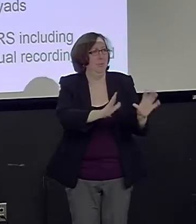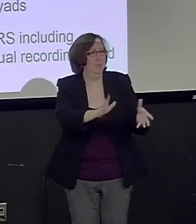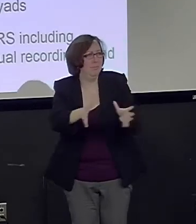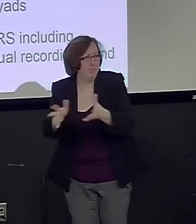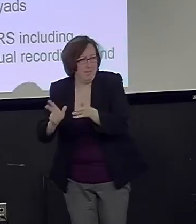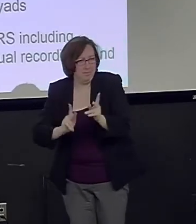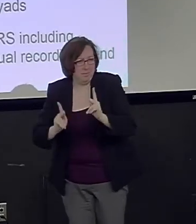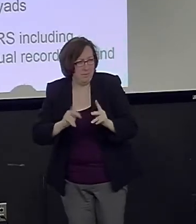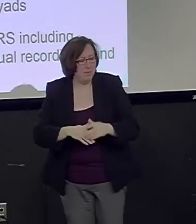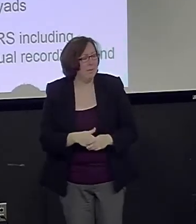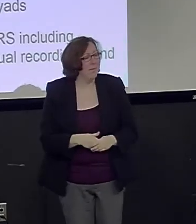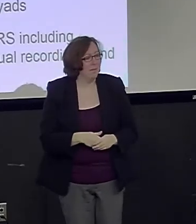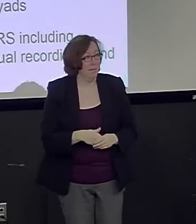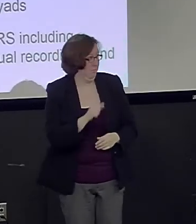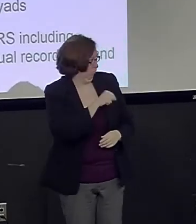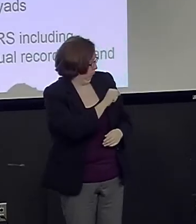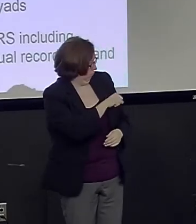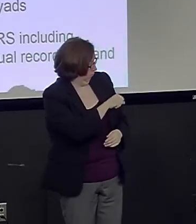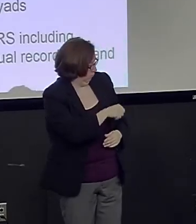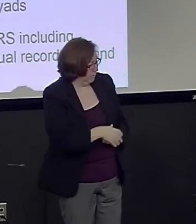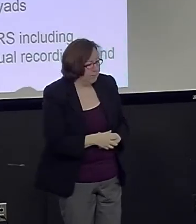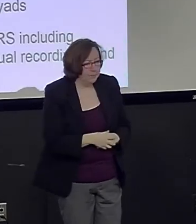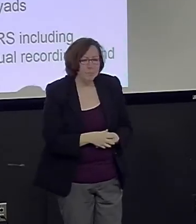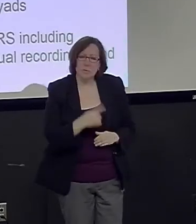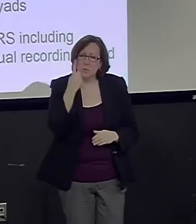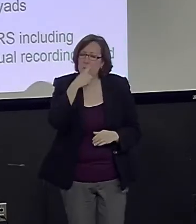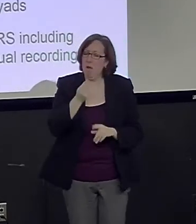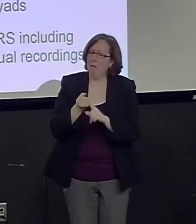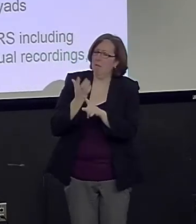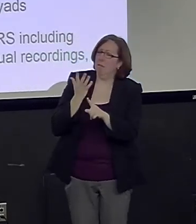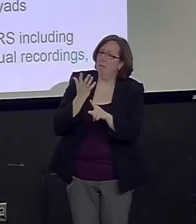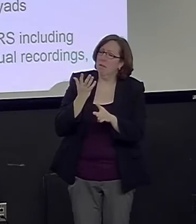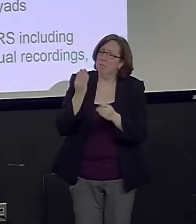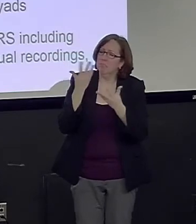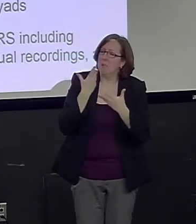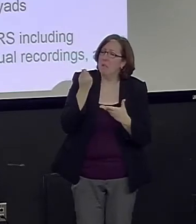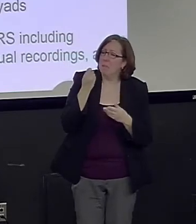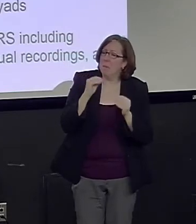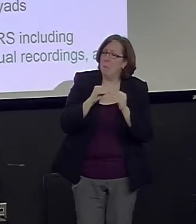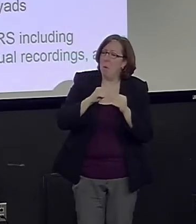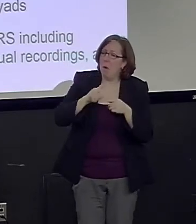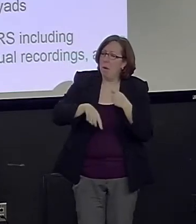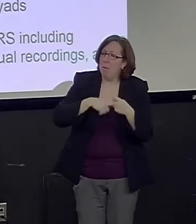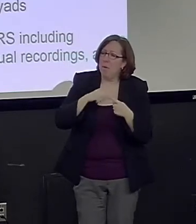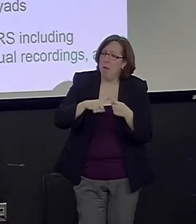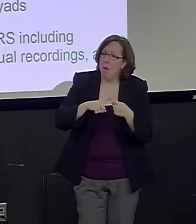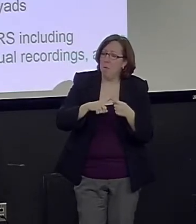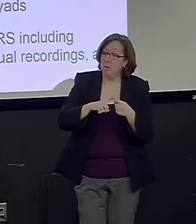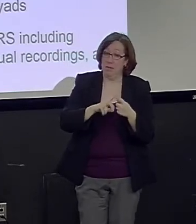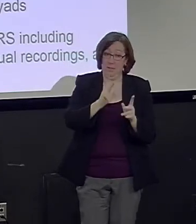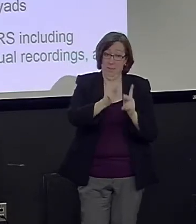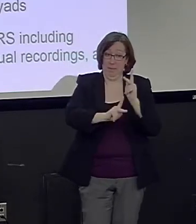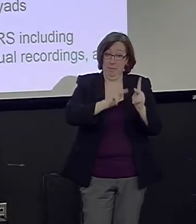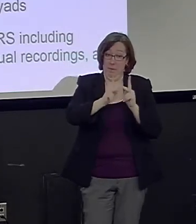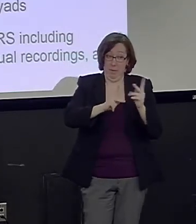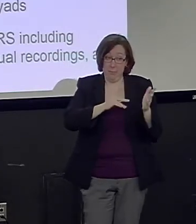And I was wondering if you could tell us a bit more about the variability between the people that you have been studying.